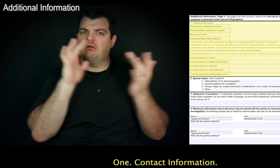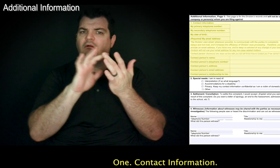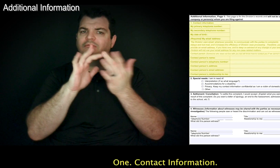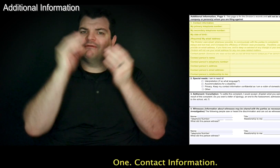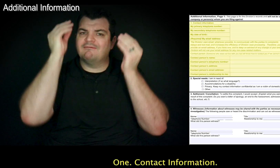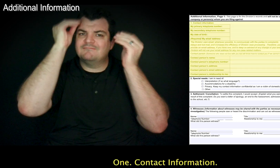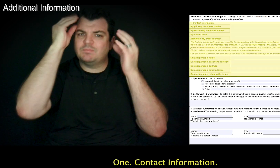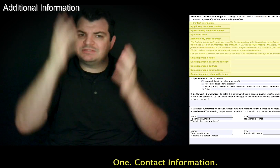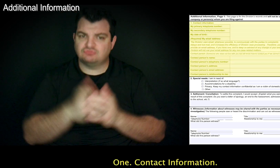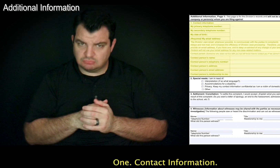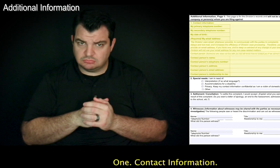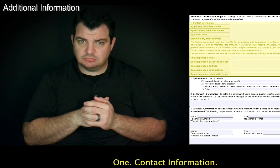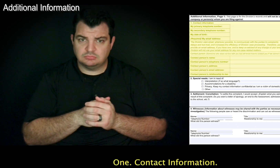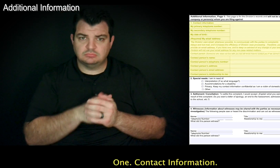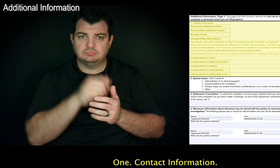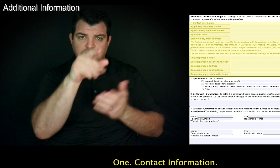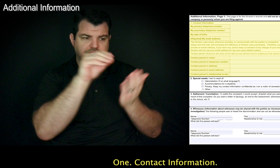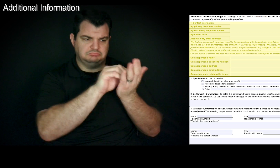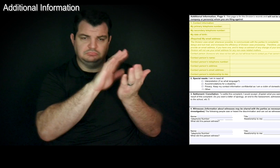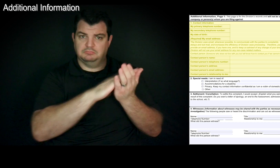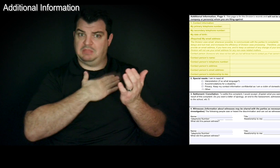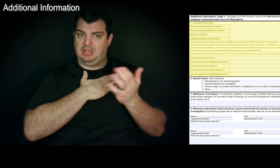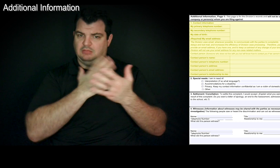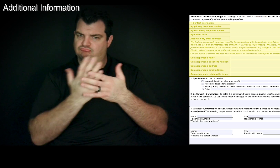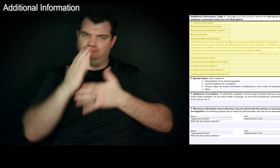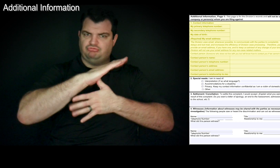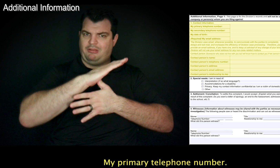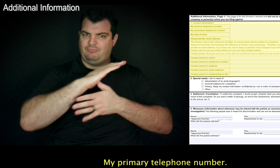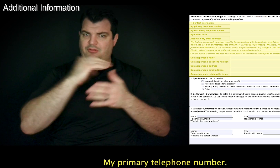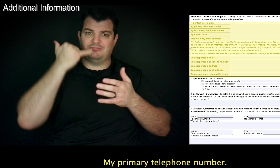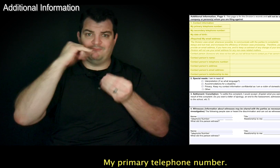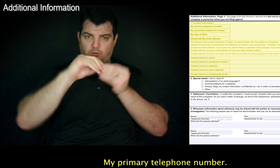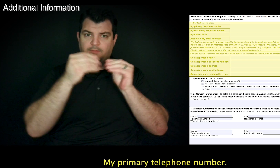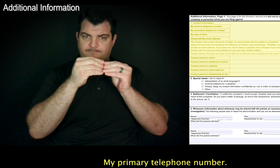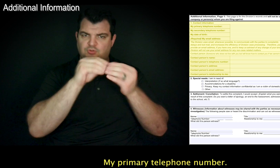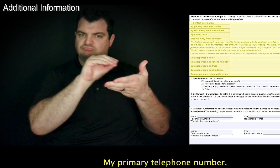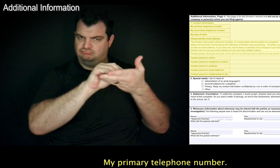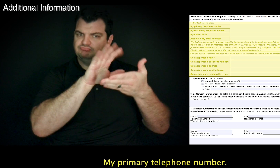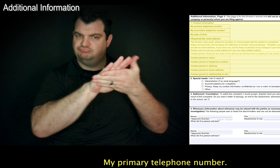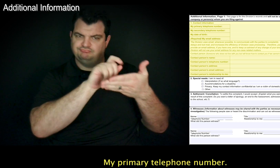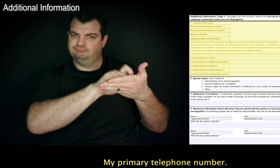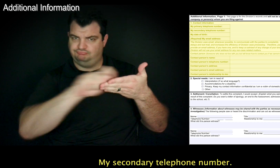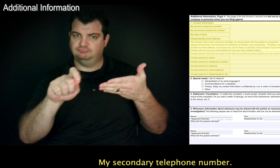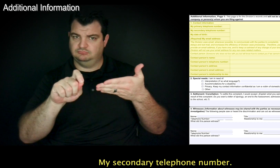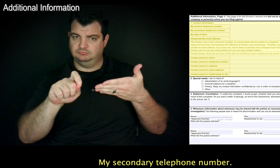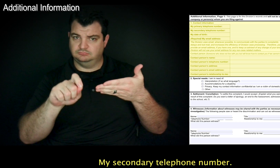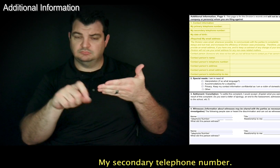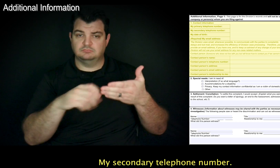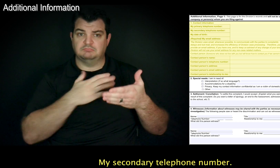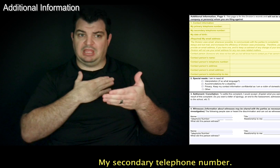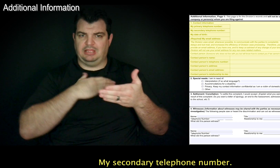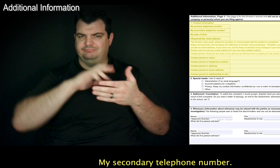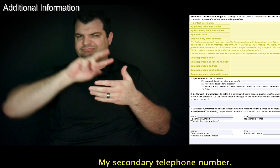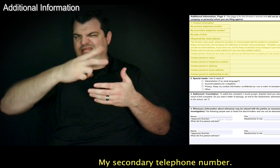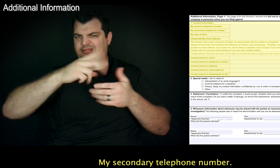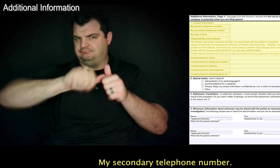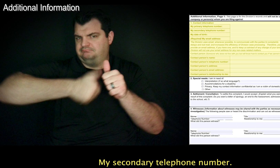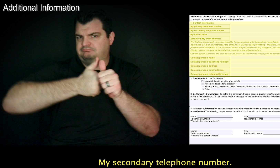One. Contact Information. My primary telephone number. My secondary telephone number.